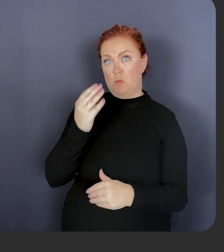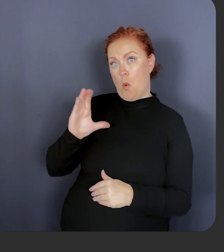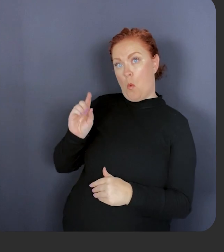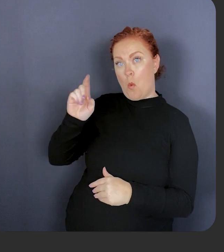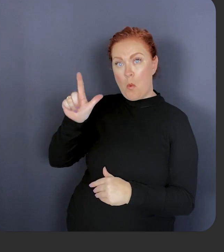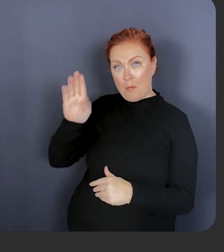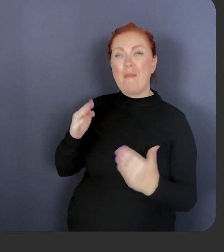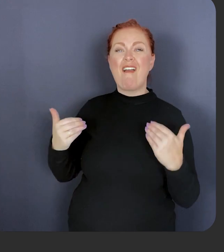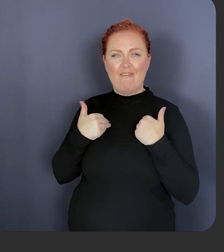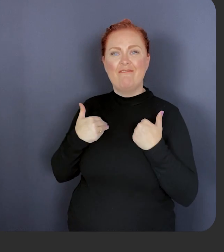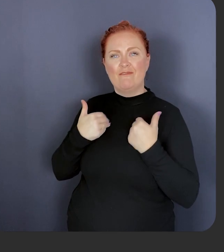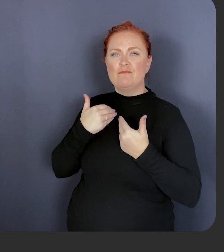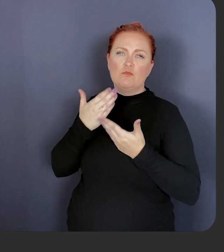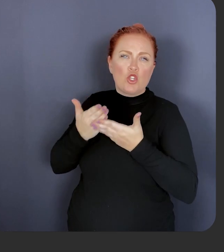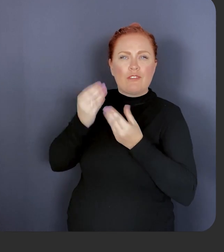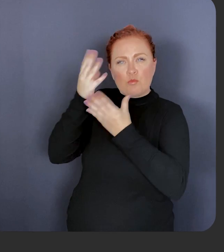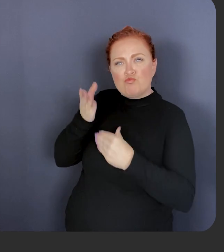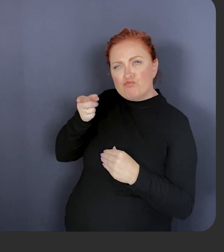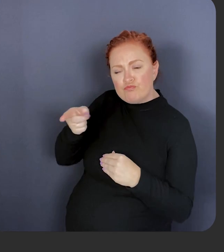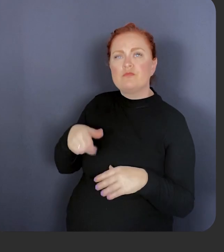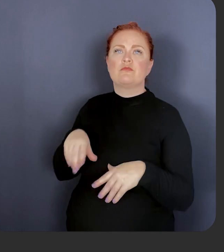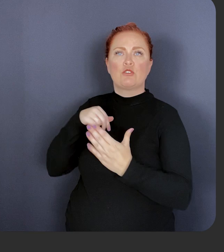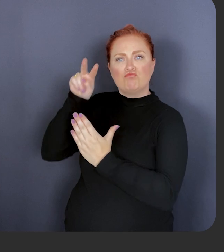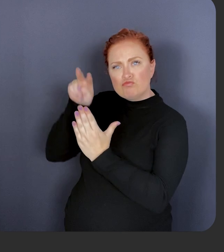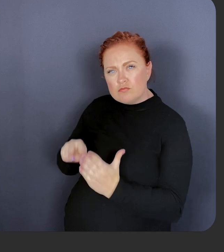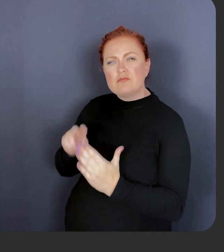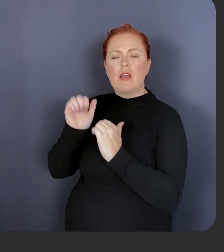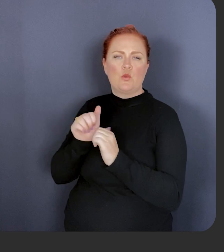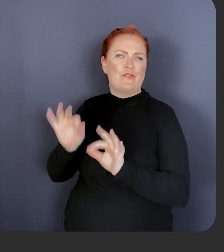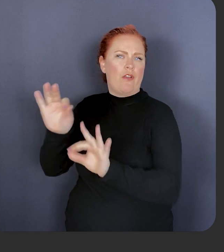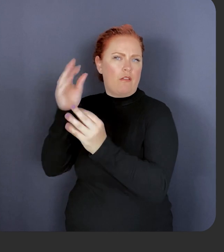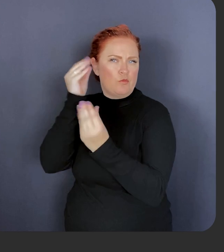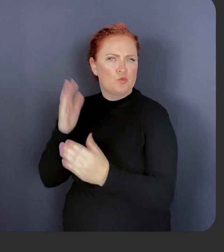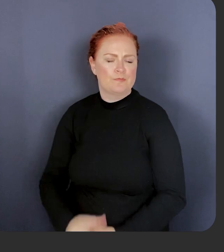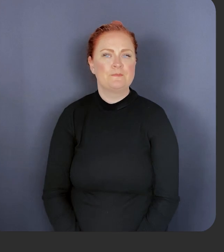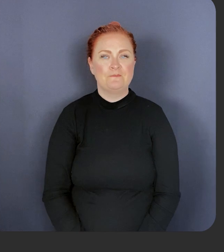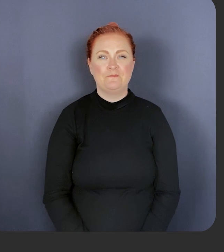some good resources on how to look for all of this stuff here.